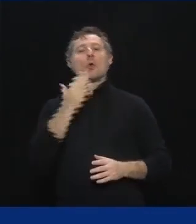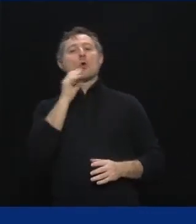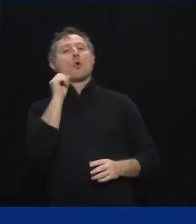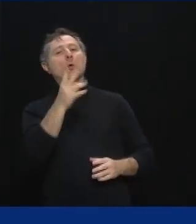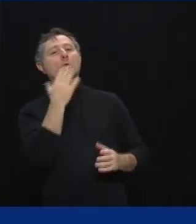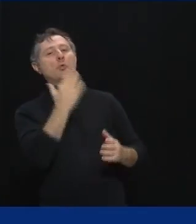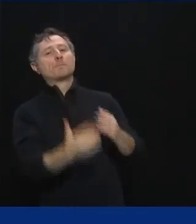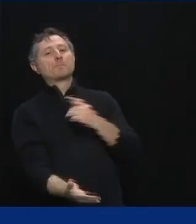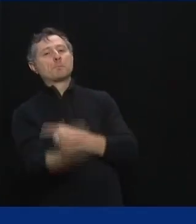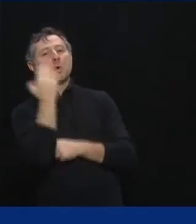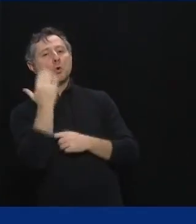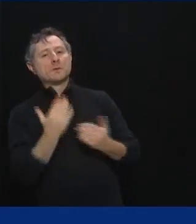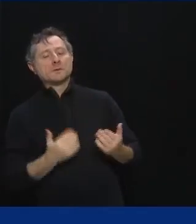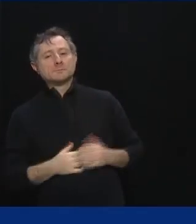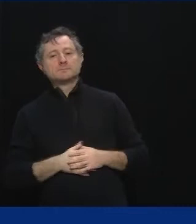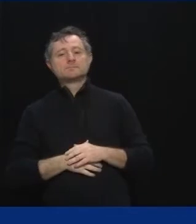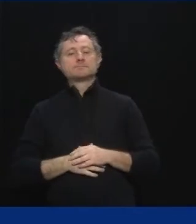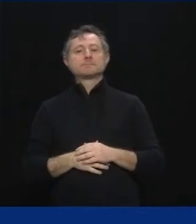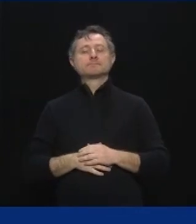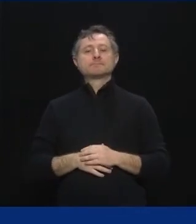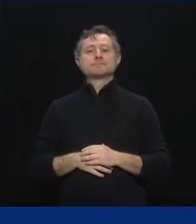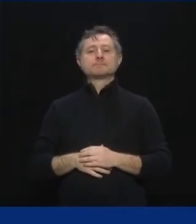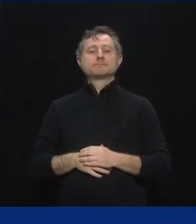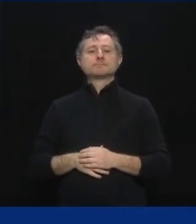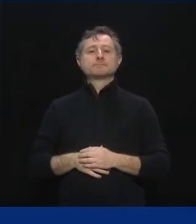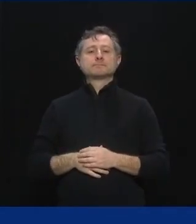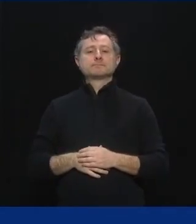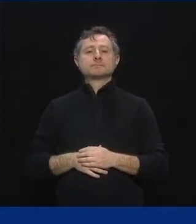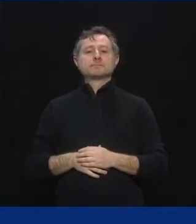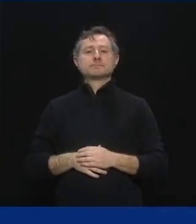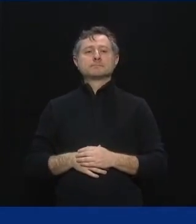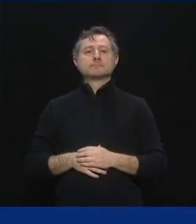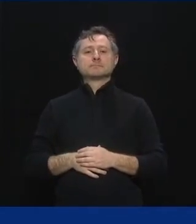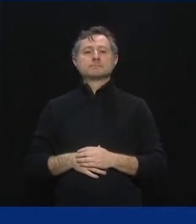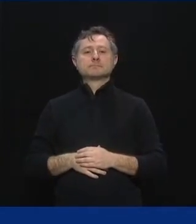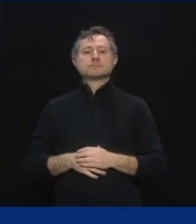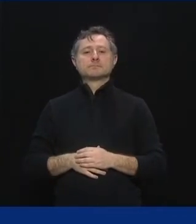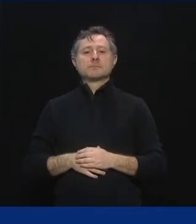JULIANA. CAN WE SEE IF SHE'S I'M HERE. CAN YOU HEAR ME, GOVERNOR?